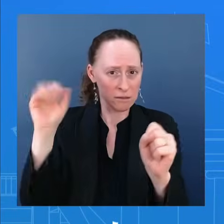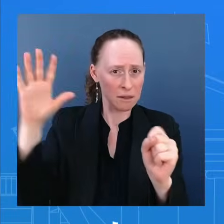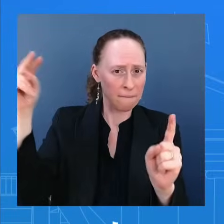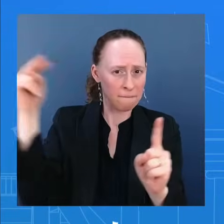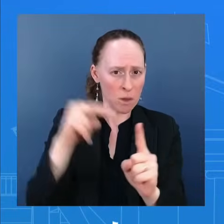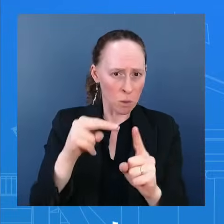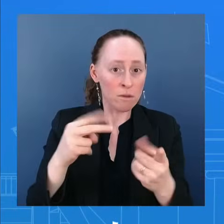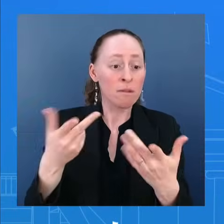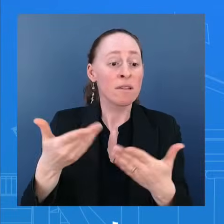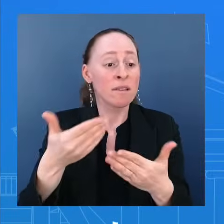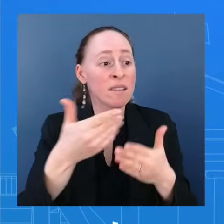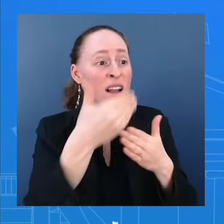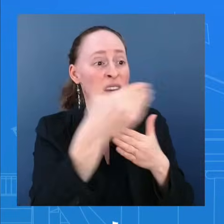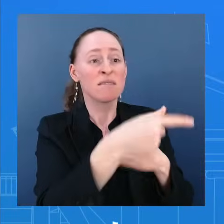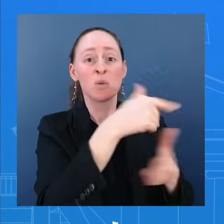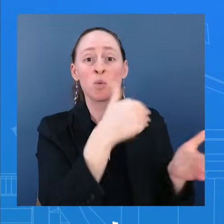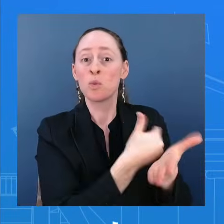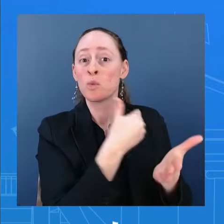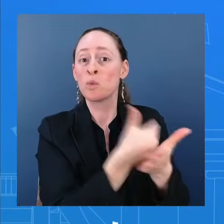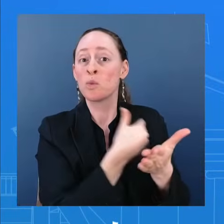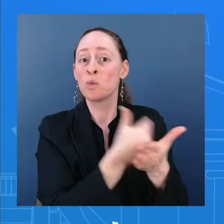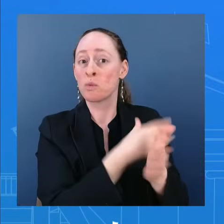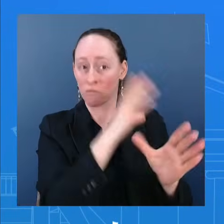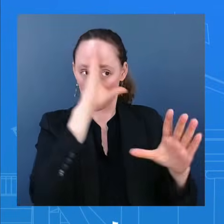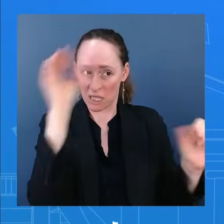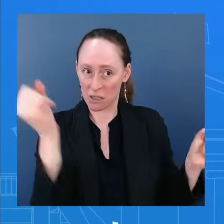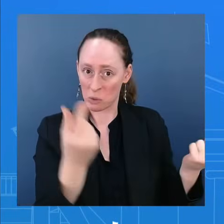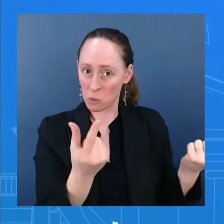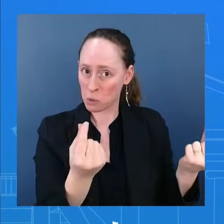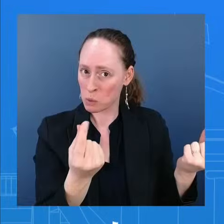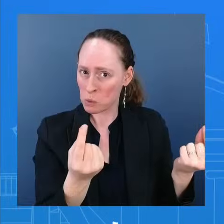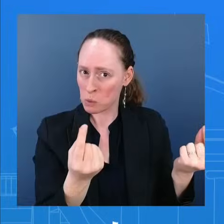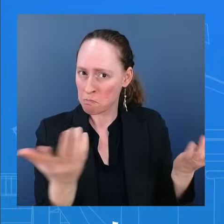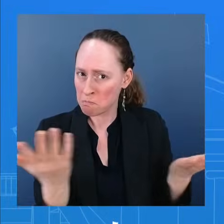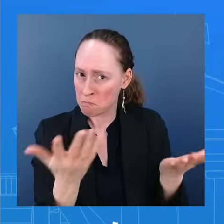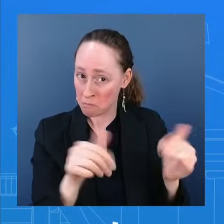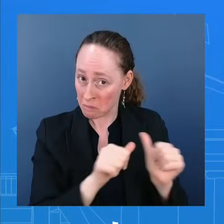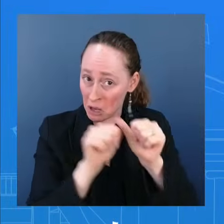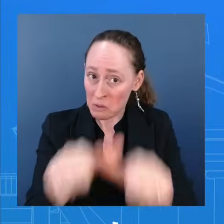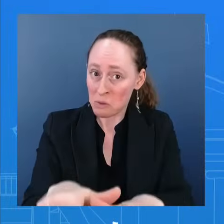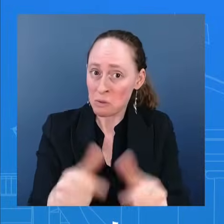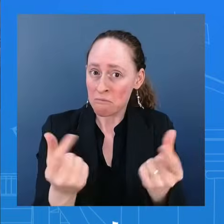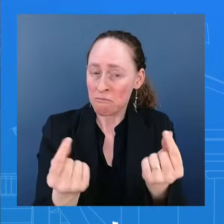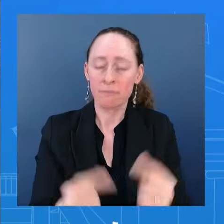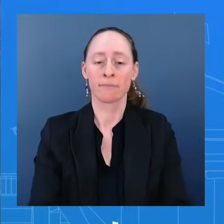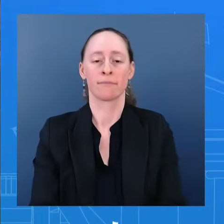how they leverage the Indo-Pacific Quad. We can only speak to the ways President Biden has. The Press: Do you expect there to be the bilateral --